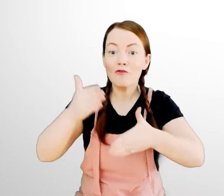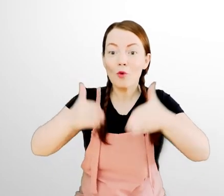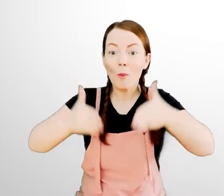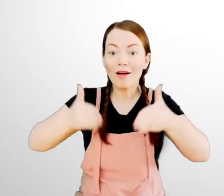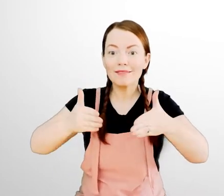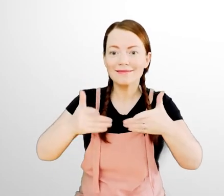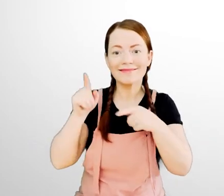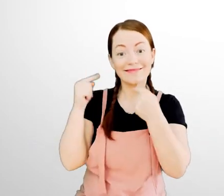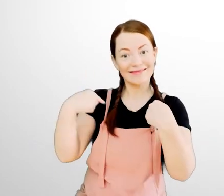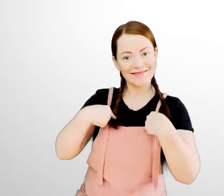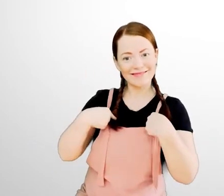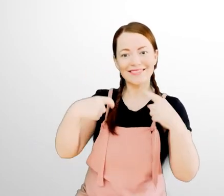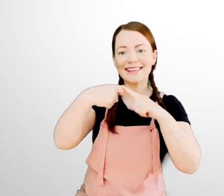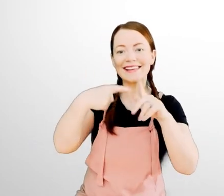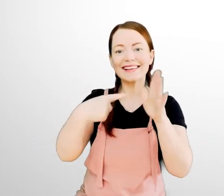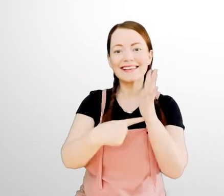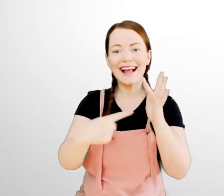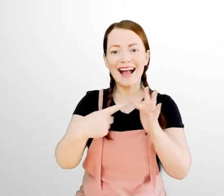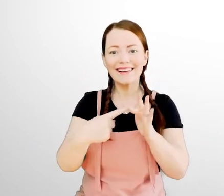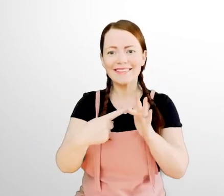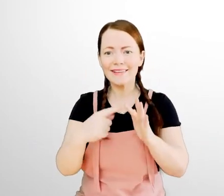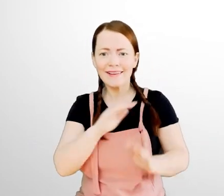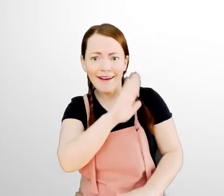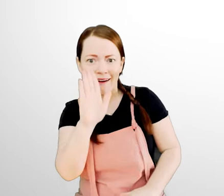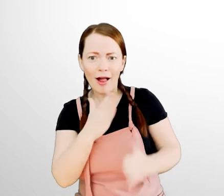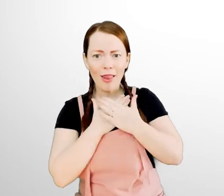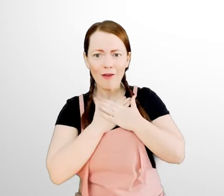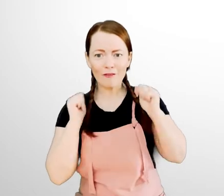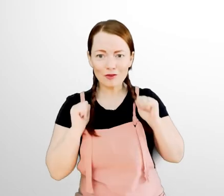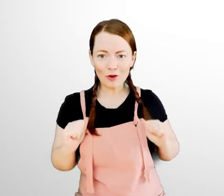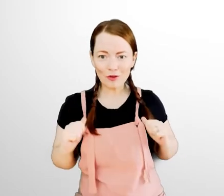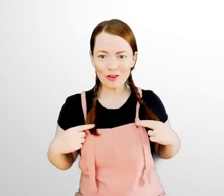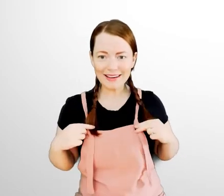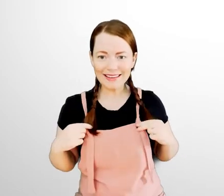And this is Kate! Hey Kate I love your pink dungarees.